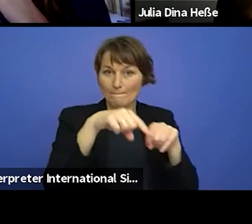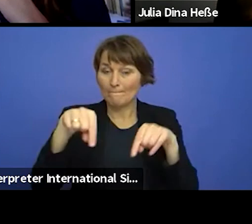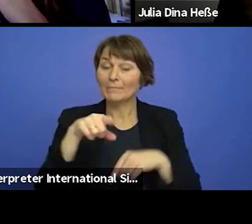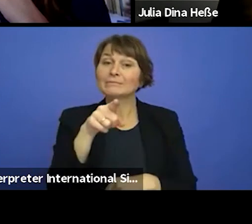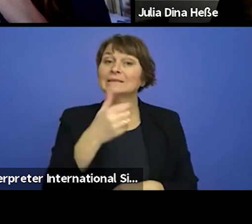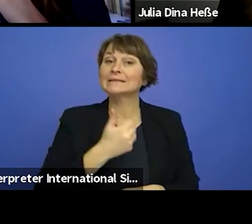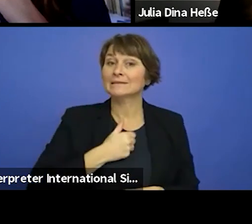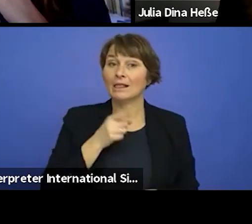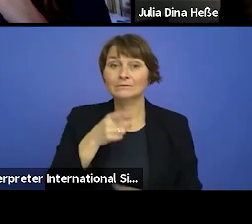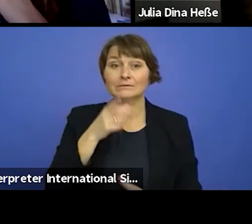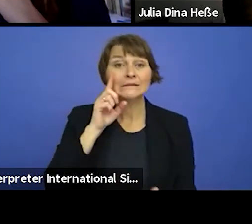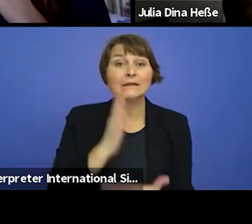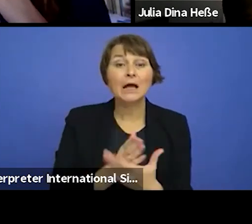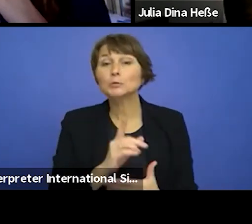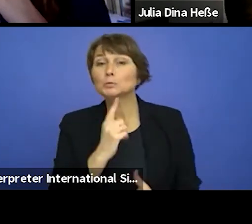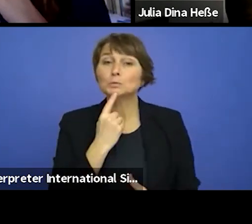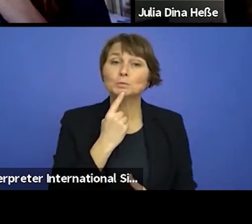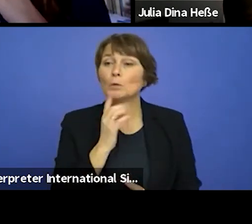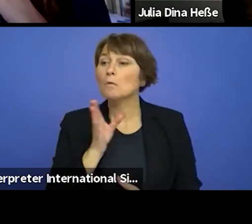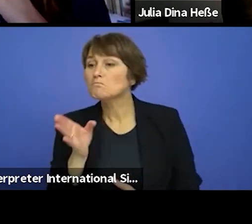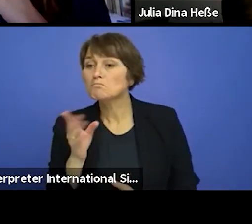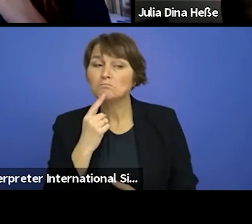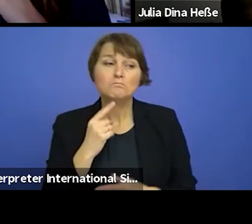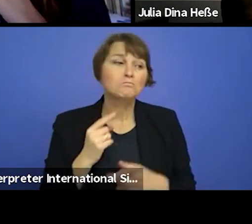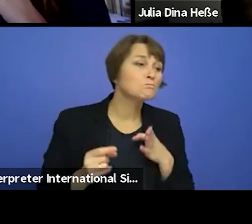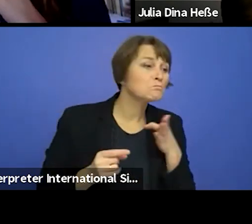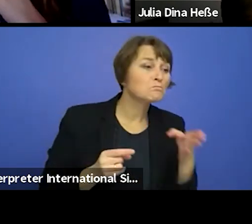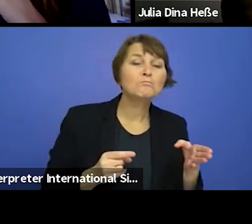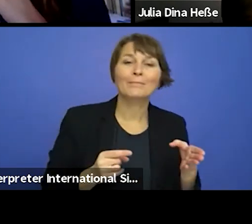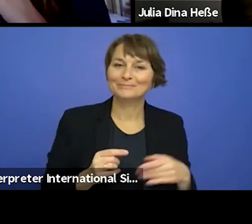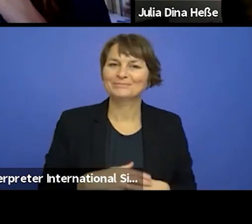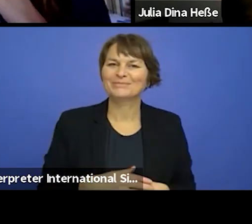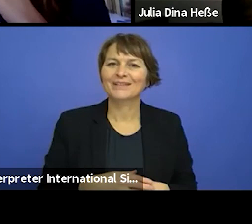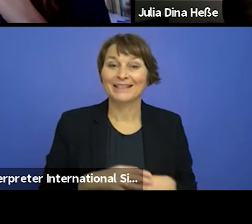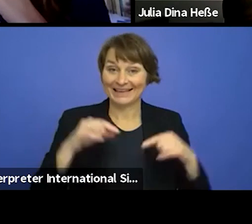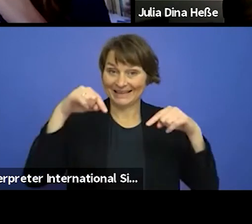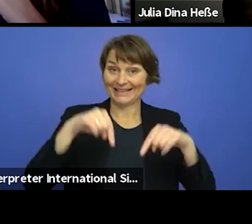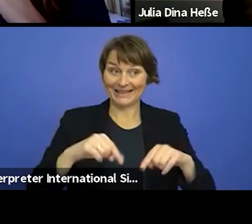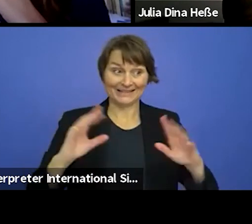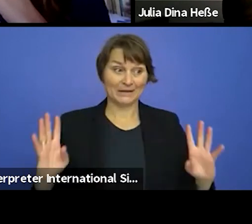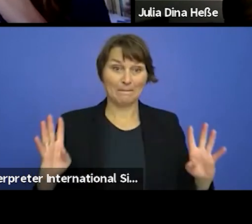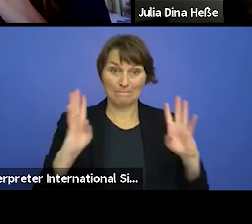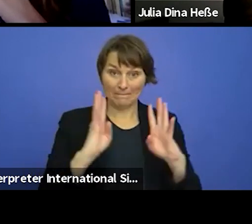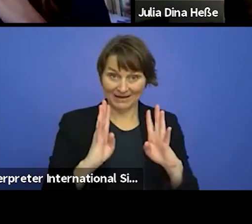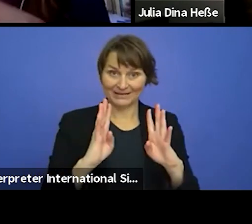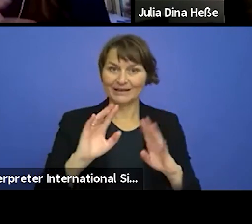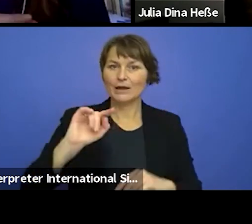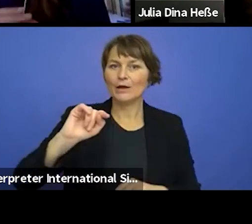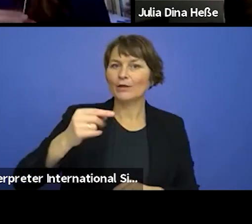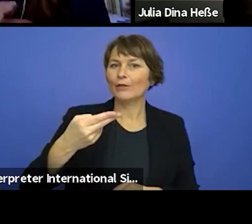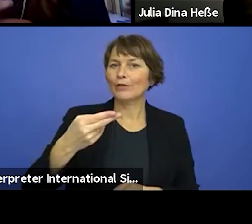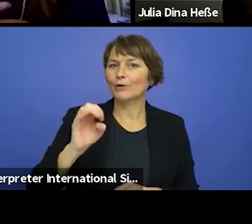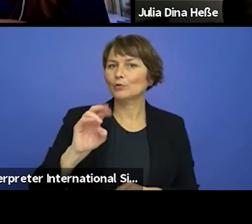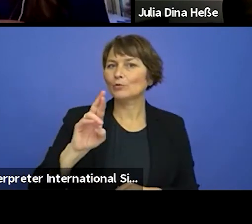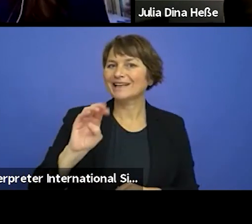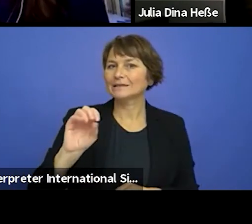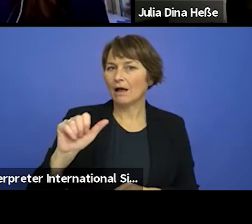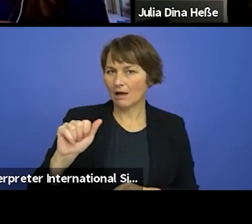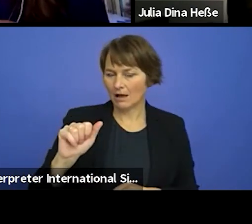to go and I think Teresa who is the host of this meeting will explain us the way from the webinar